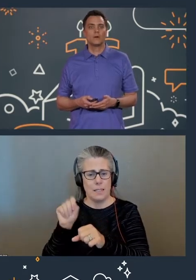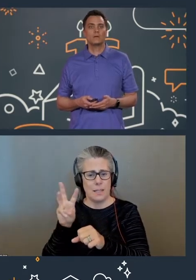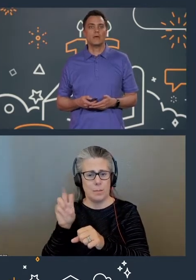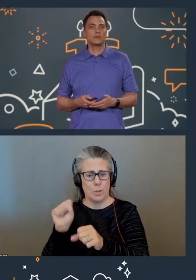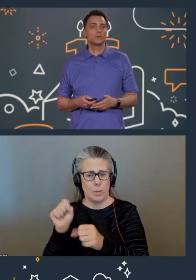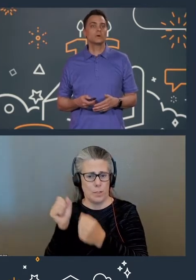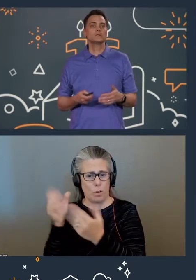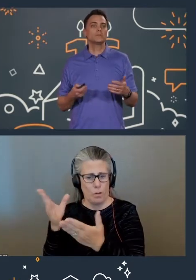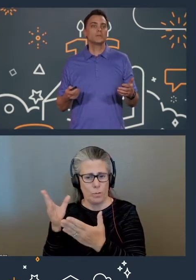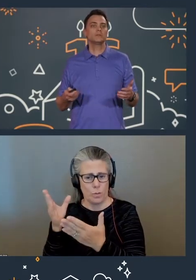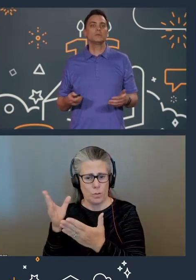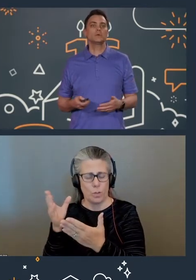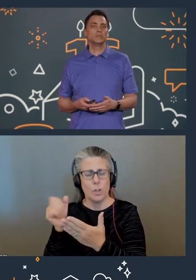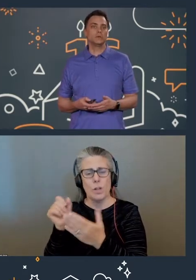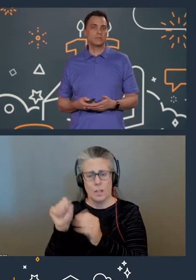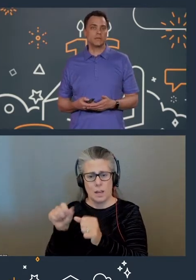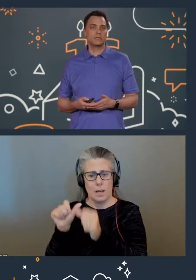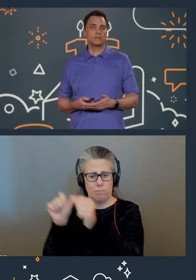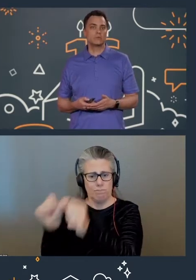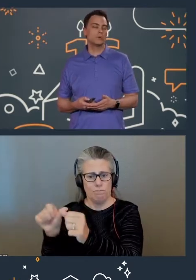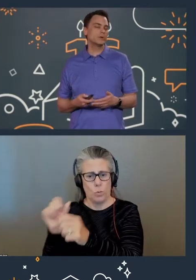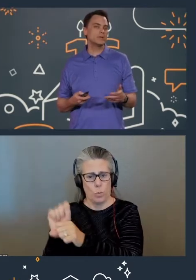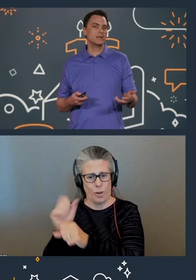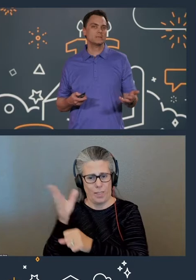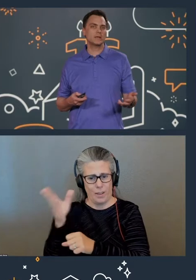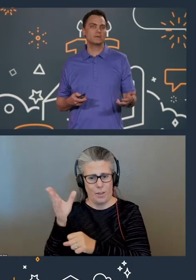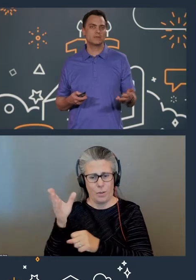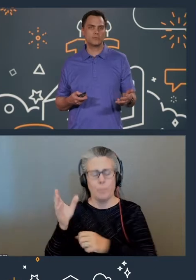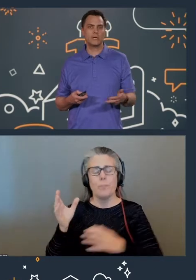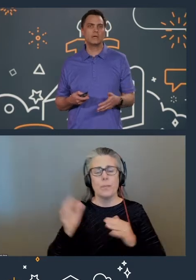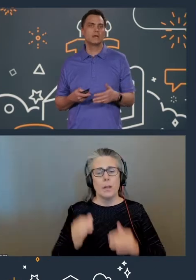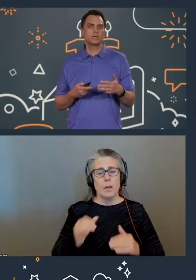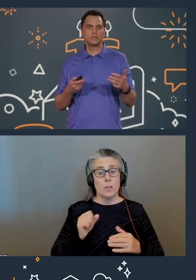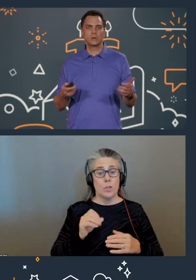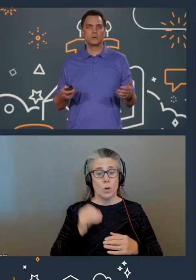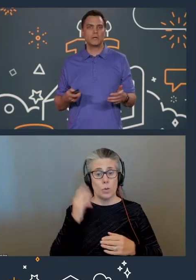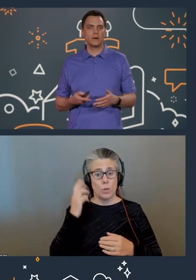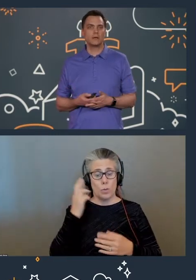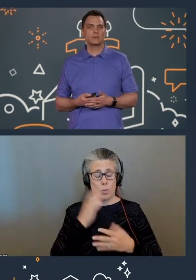Okay, so what are some of the things that you can do with DataSync? Well really, it comes down to three general areas.